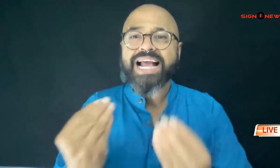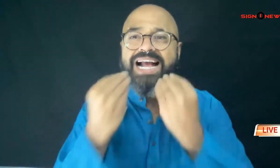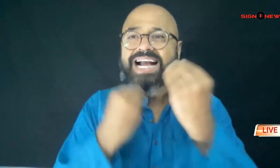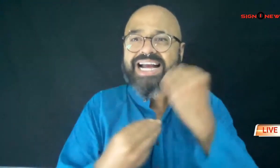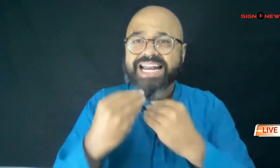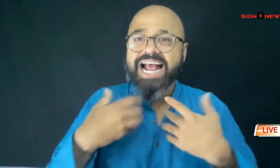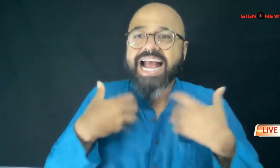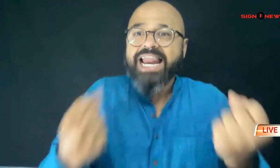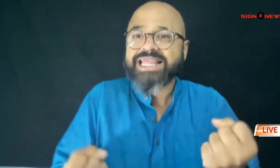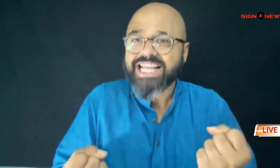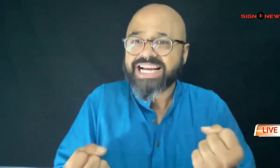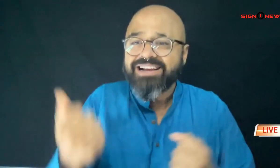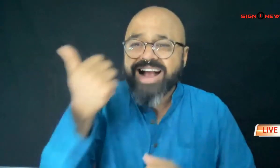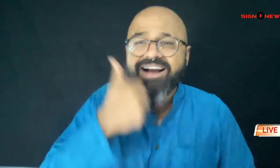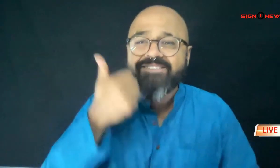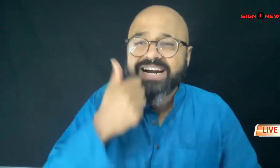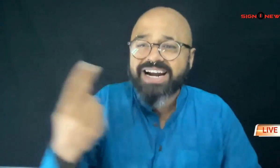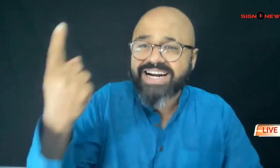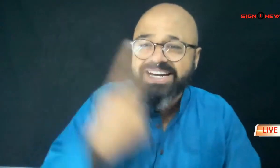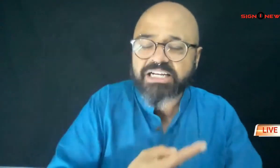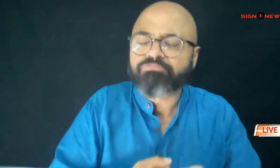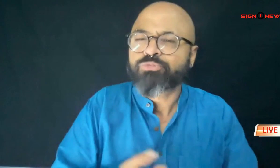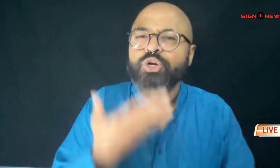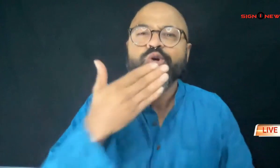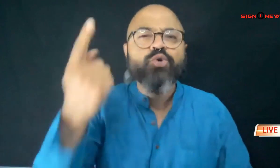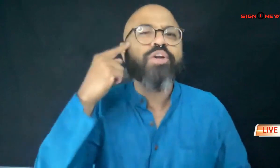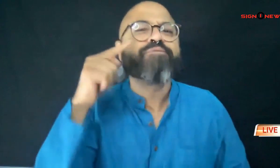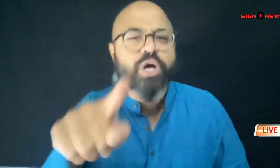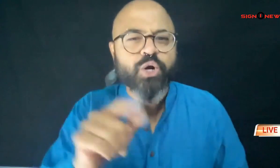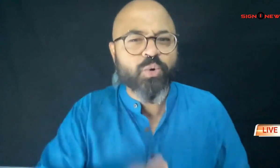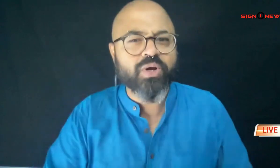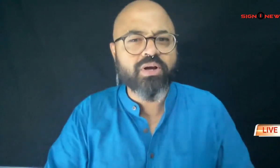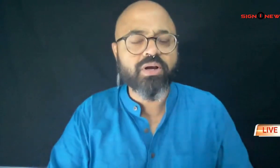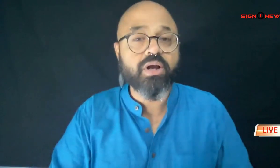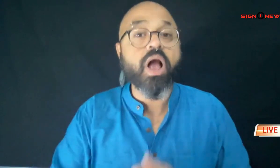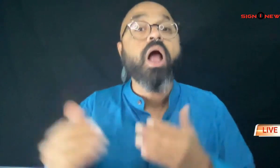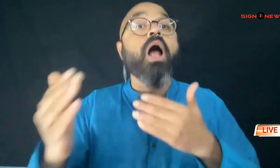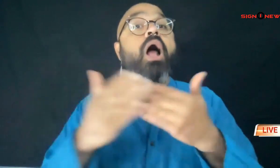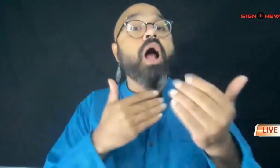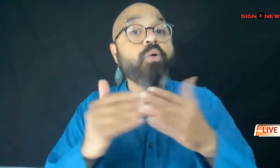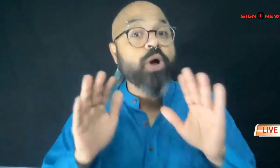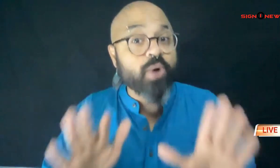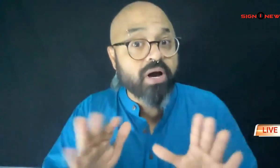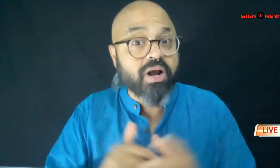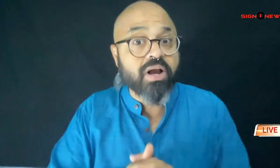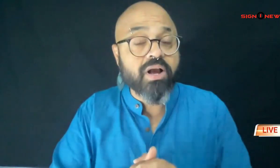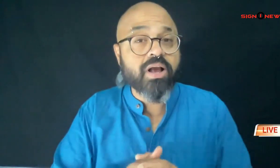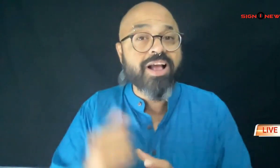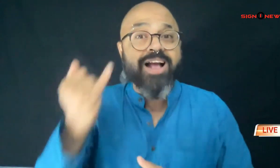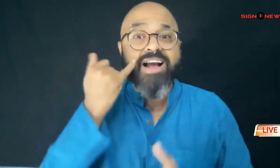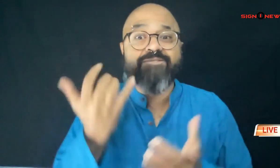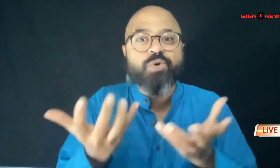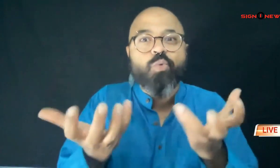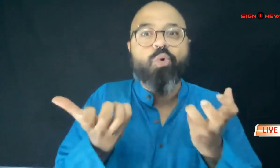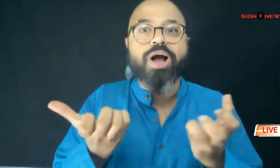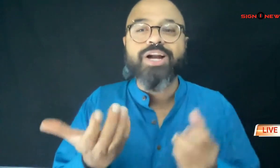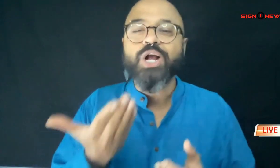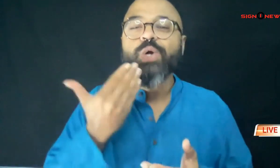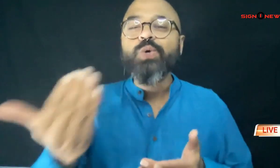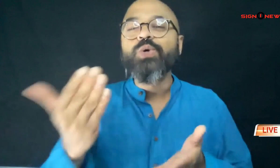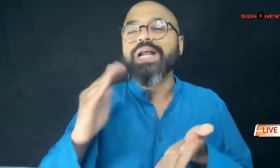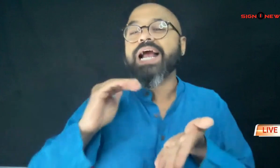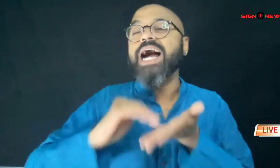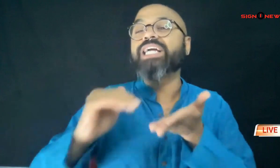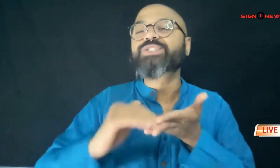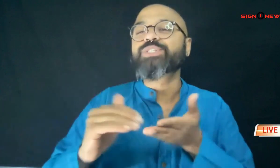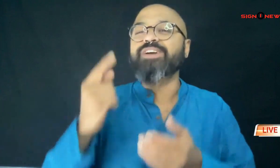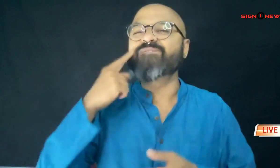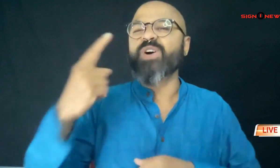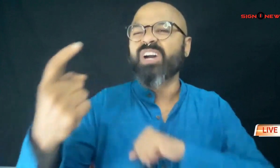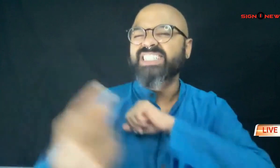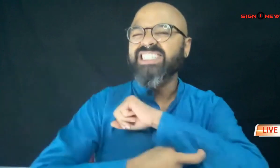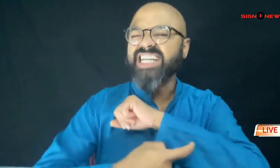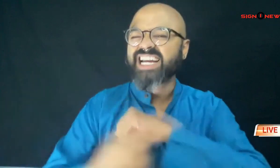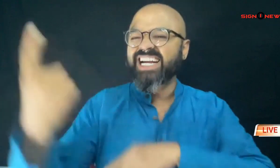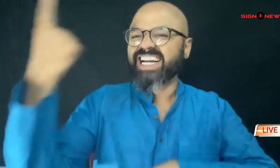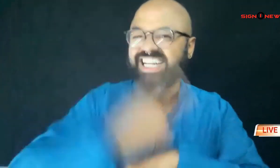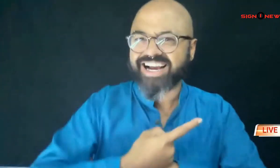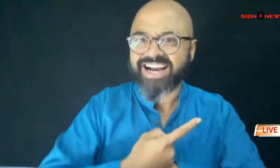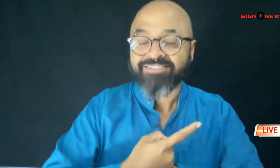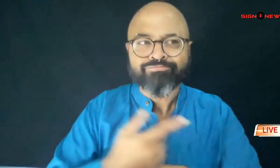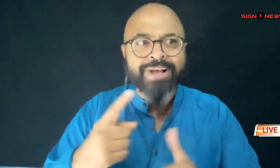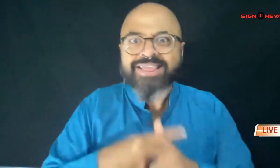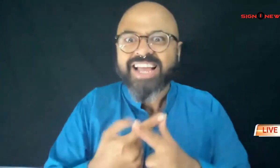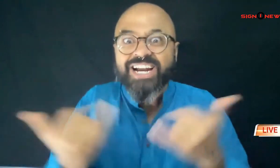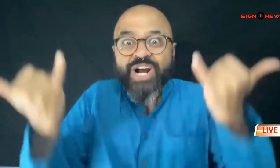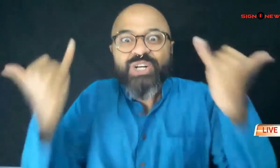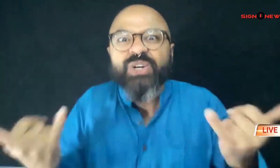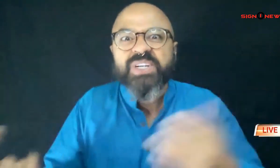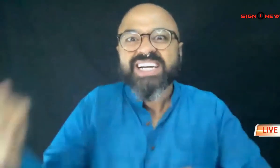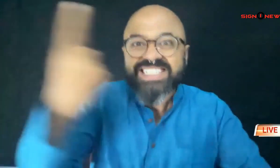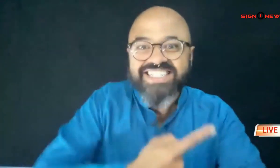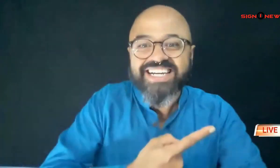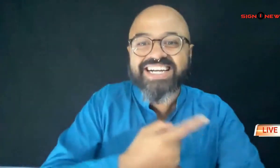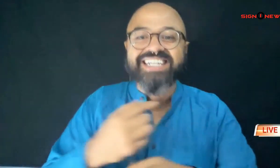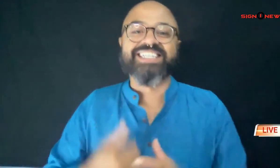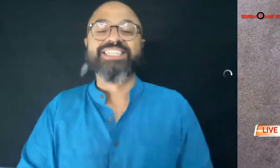good for you however if you want a good excuse for a cheat day then today is the day today